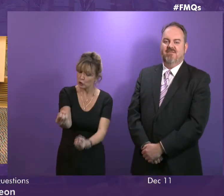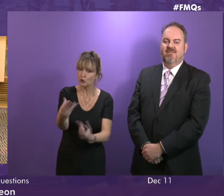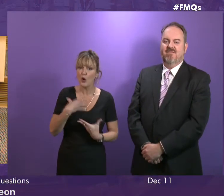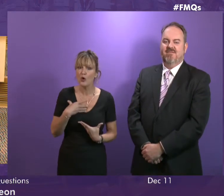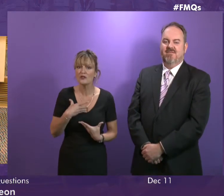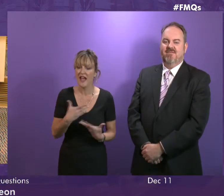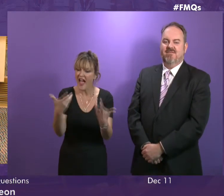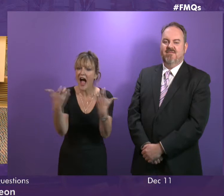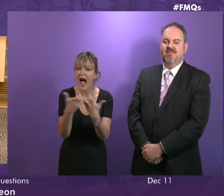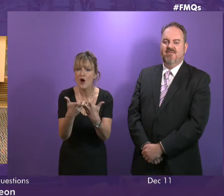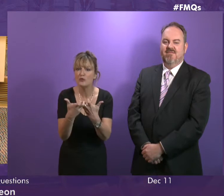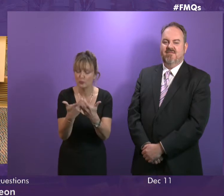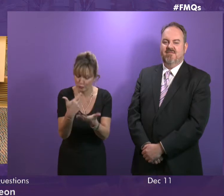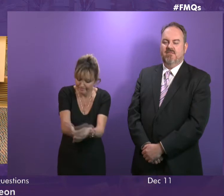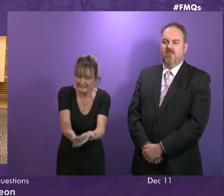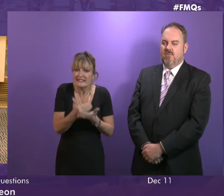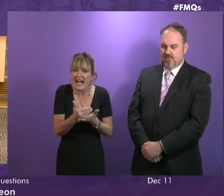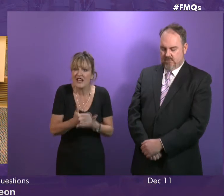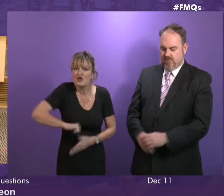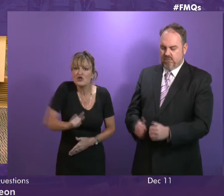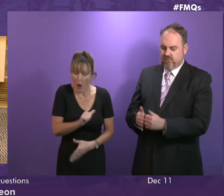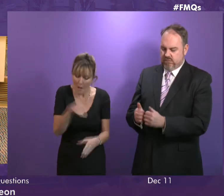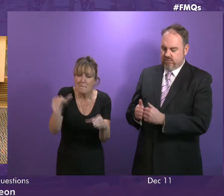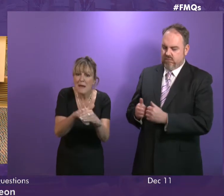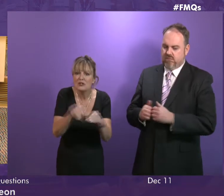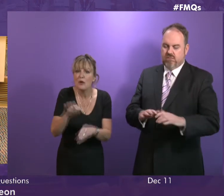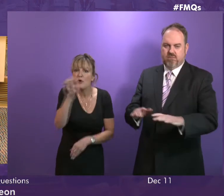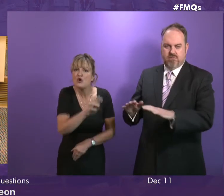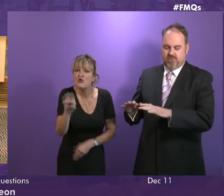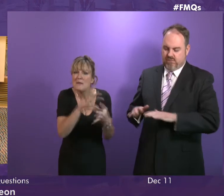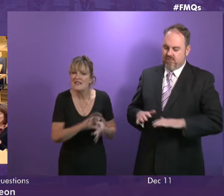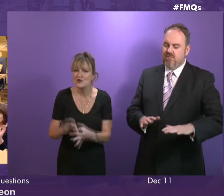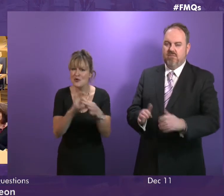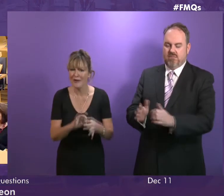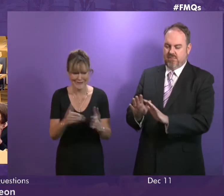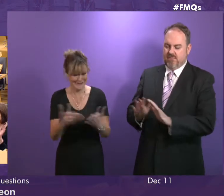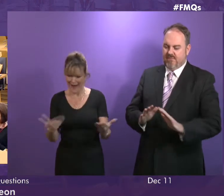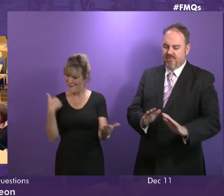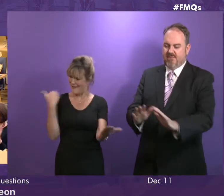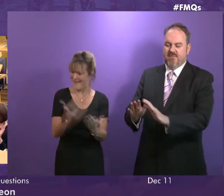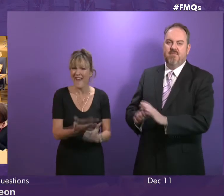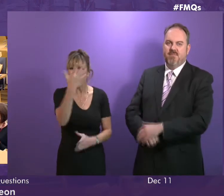to protect Scotland’s membership of the European Union. Here we are, five years later,